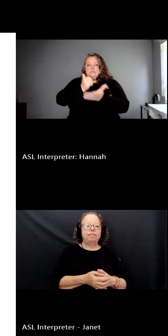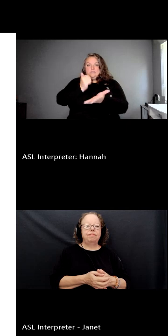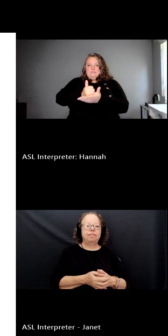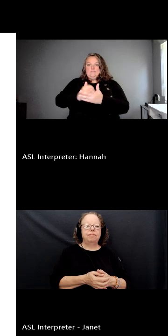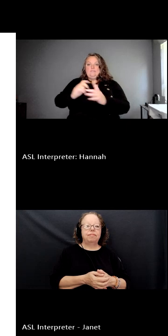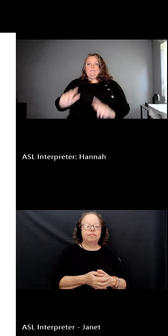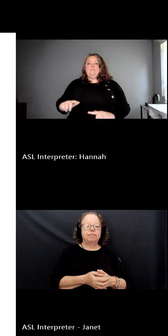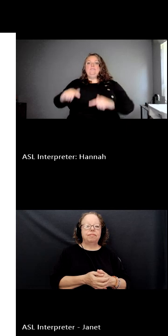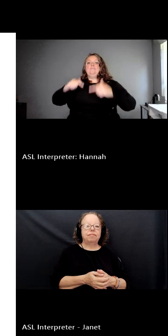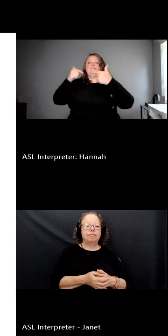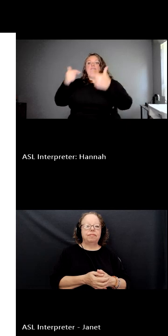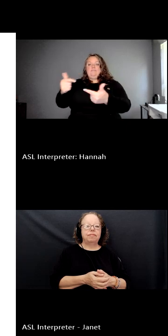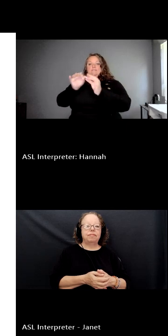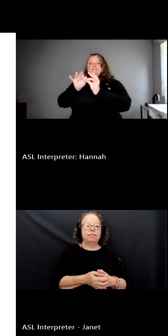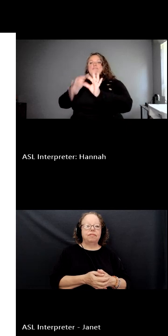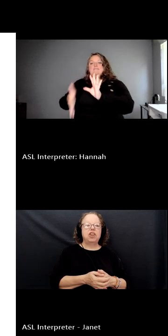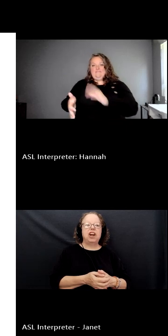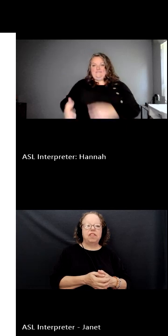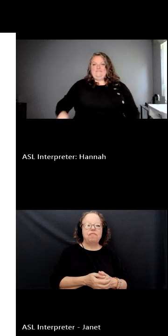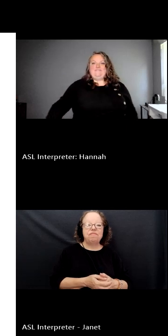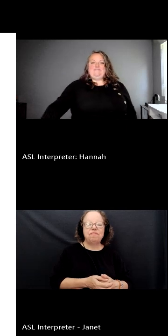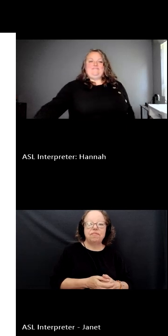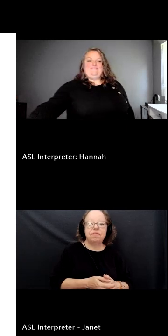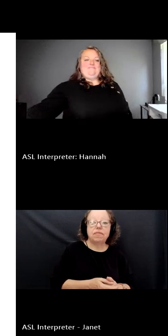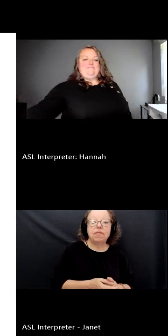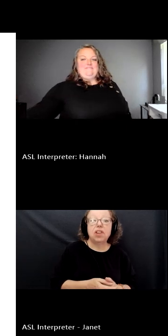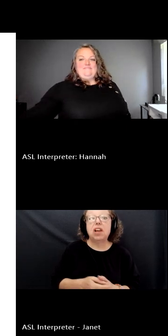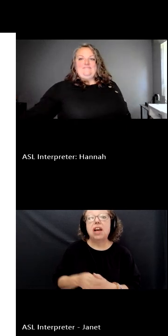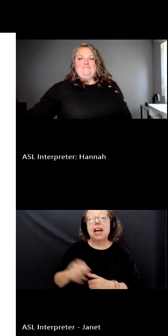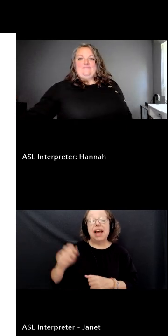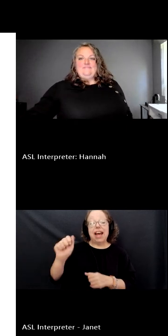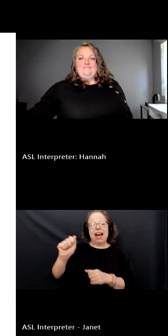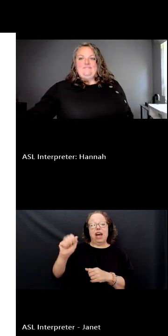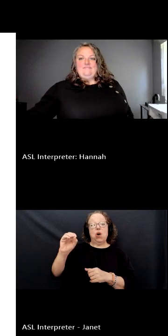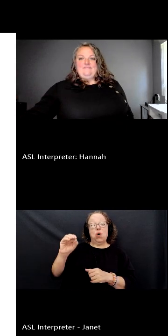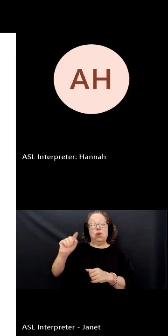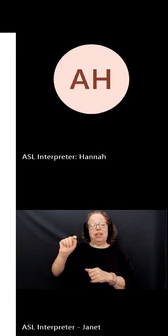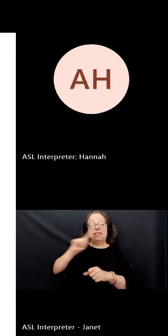this dedicated leadership, AOT is committed to fostering an inclusive and accessible environment.